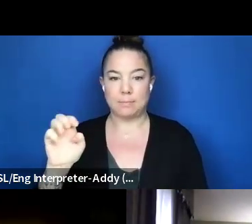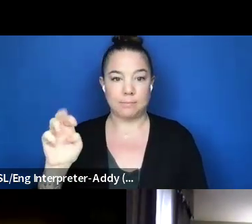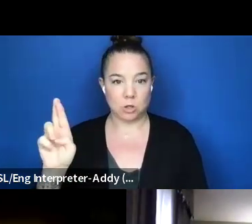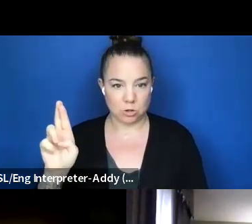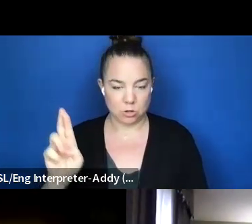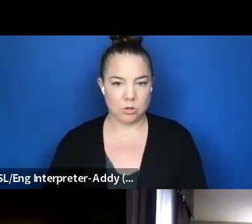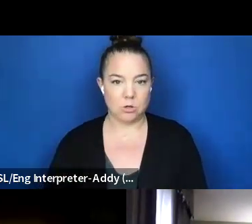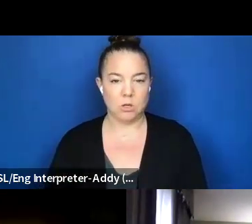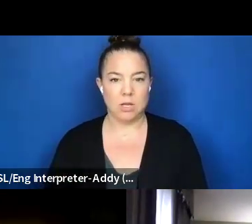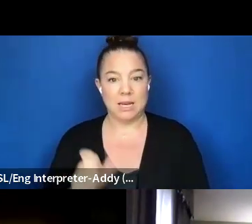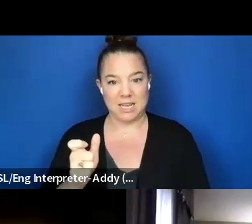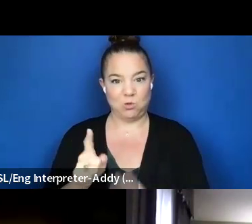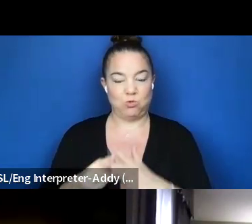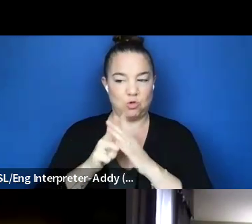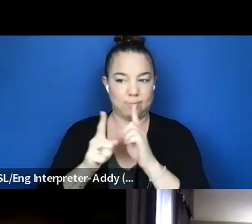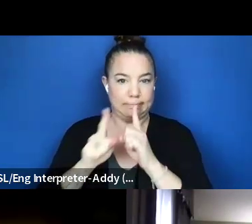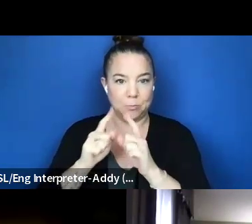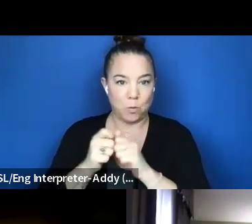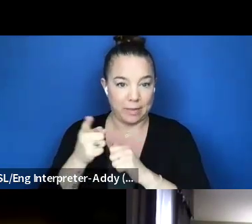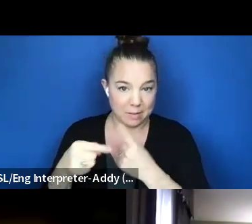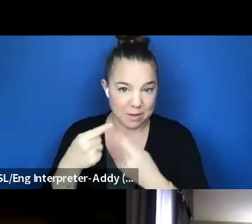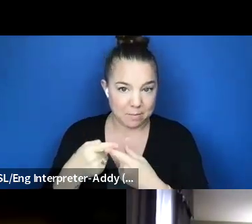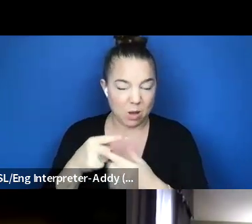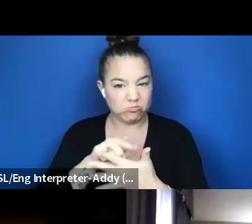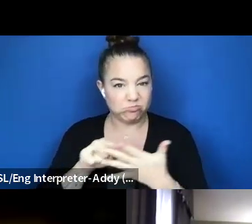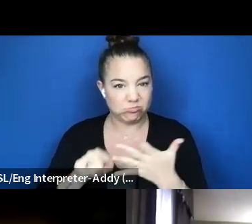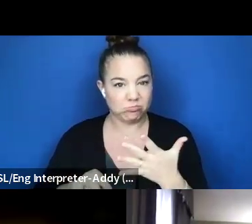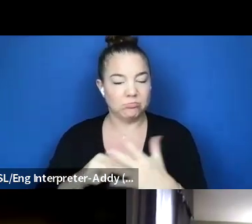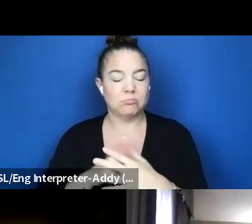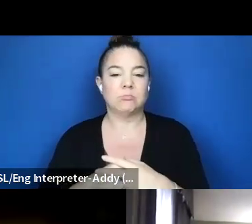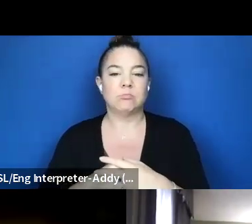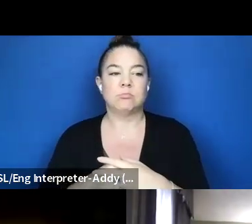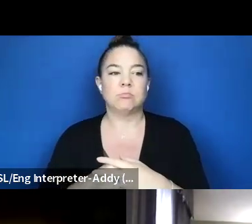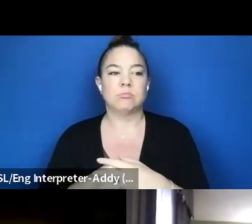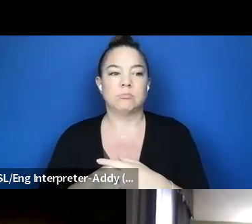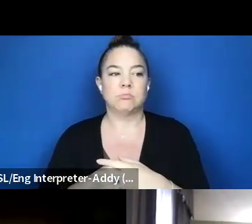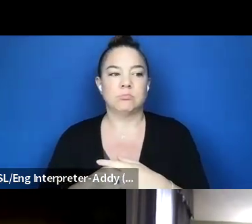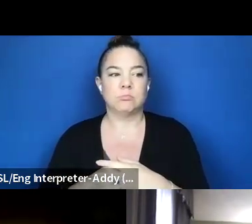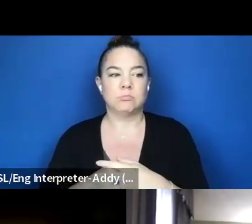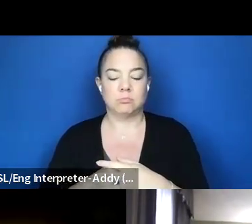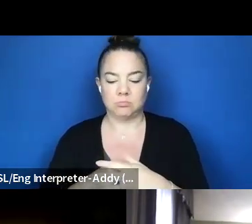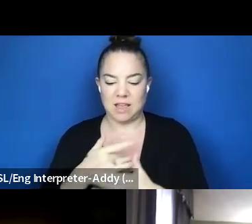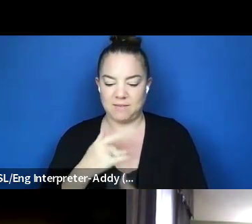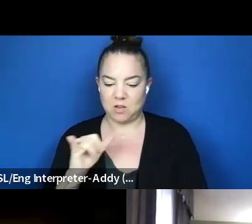Adeleigh Belyeu: I need to start talking to him about some of this. But I kind of feel like Adeleigh Belyeu: almost like church is not